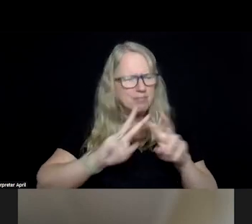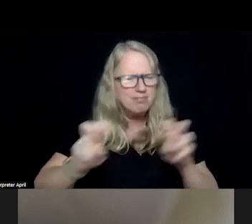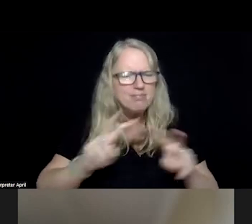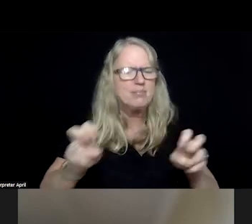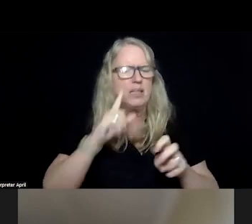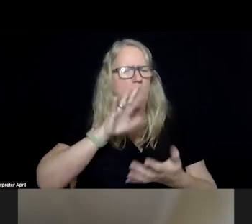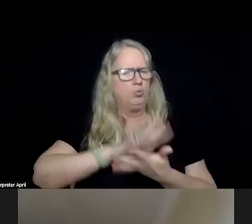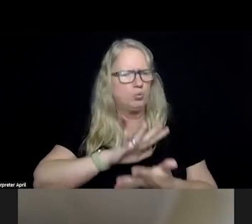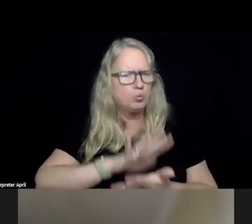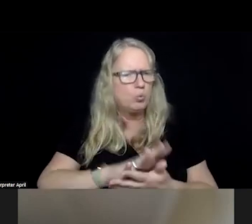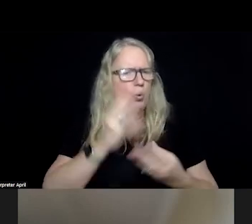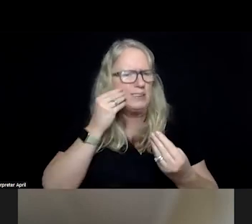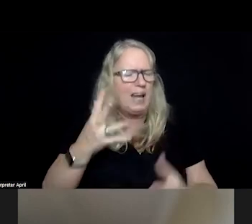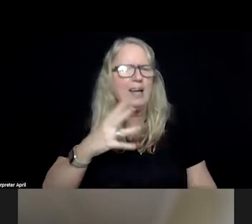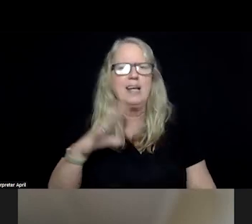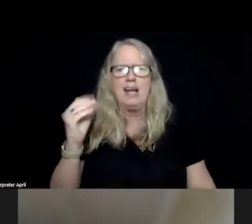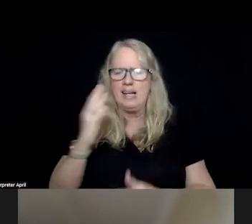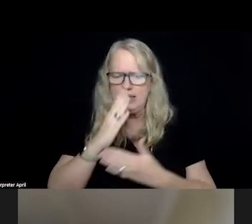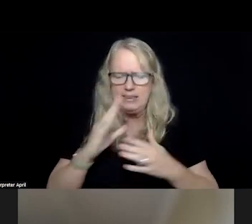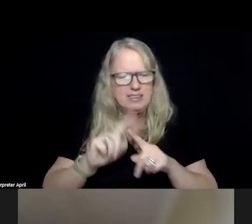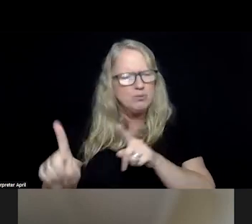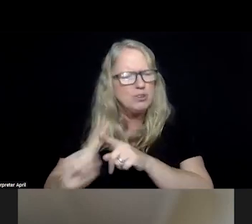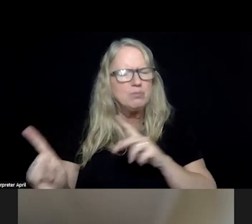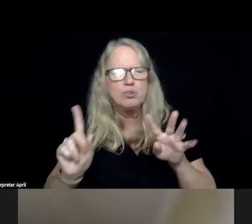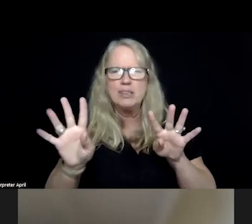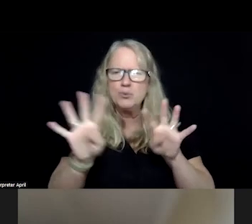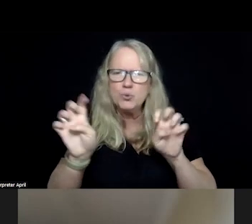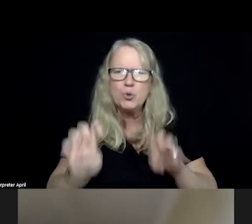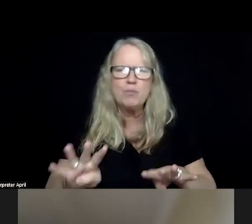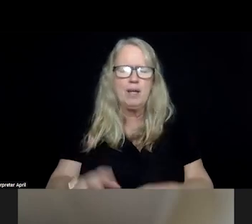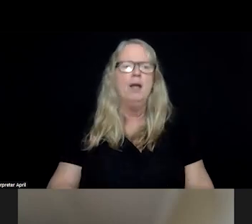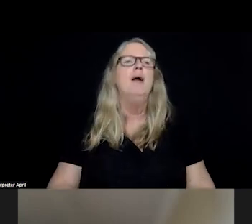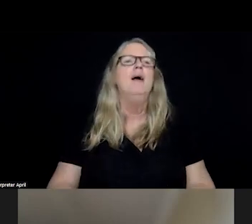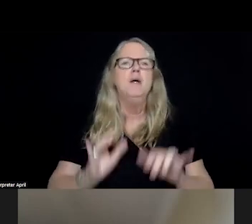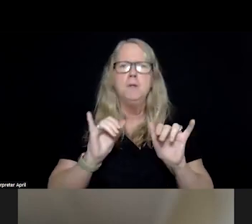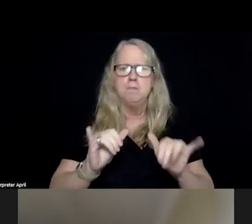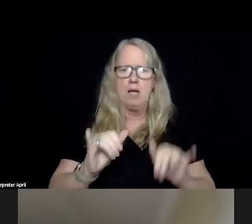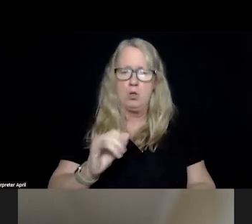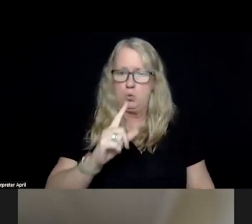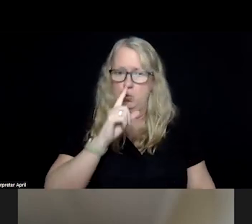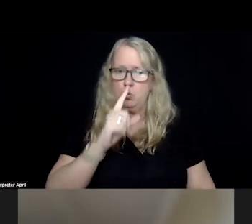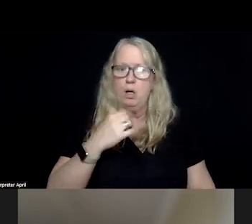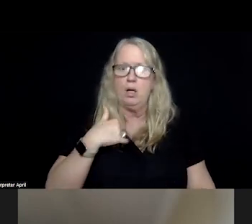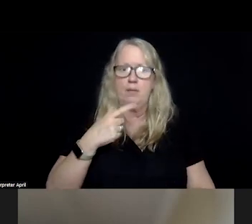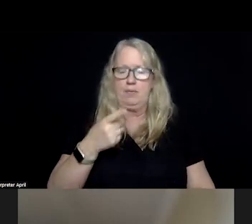DATA AND SOME OF THE SURVEYS. THERE WAS A HANDBOOK IN MANY